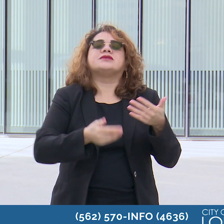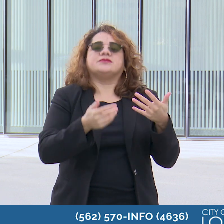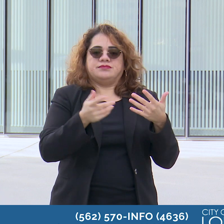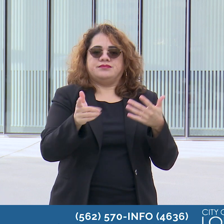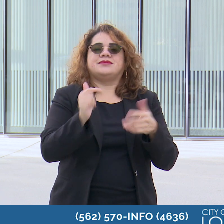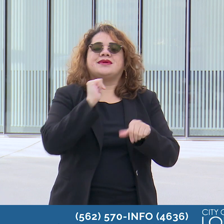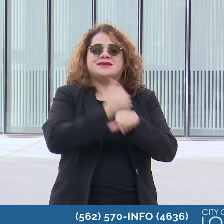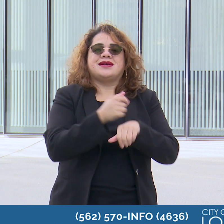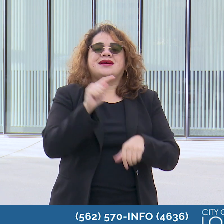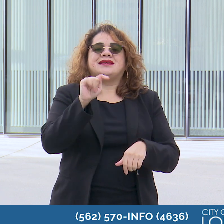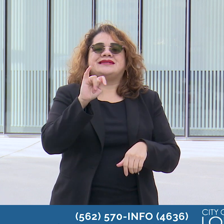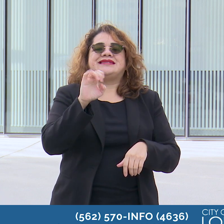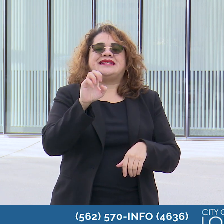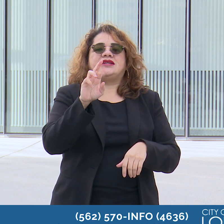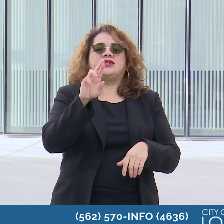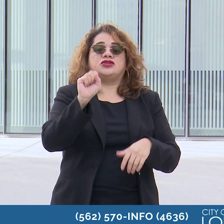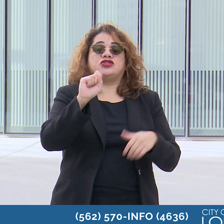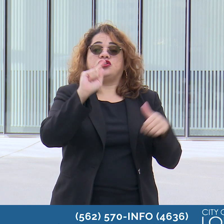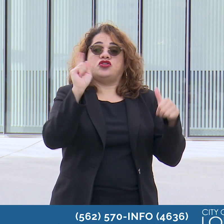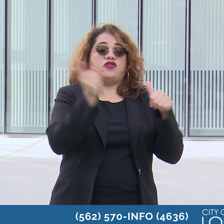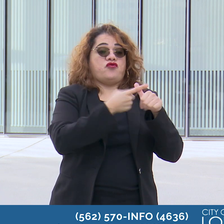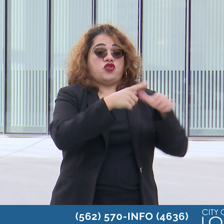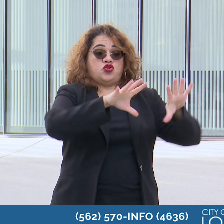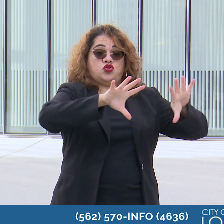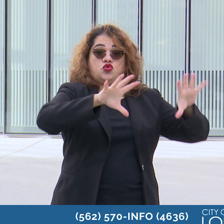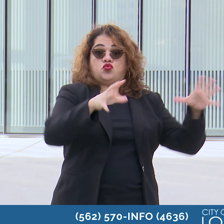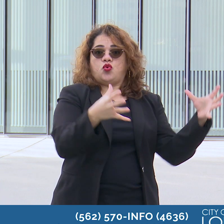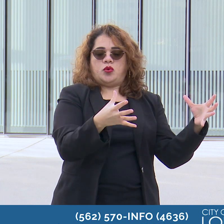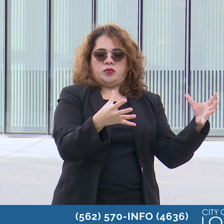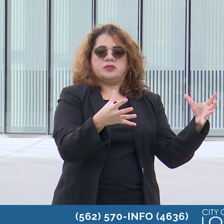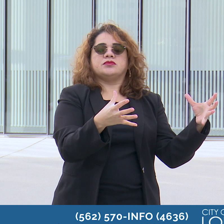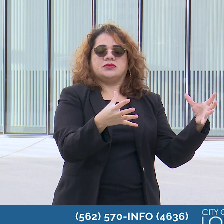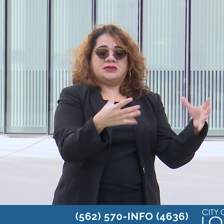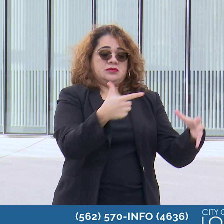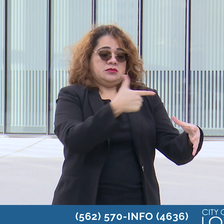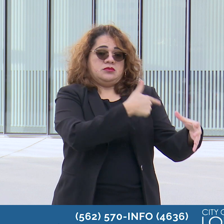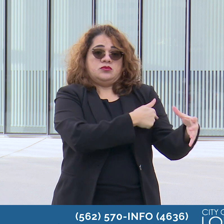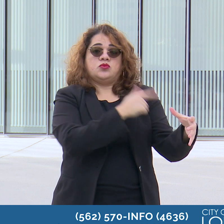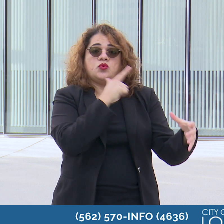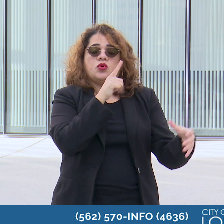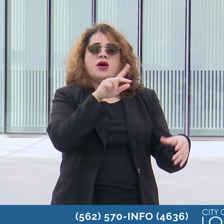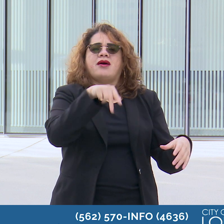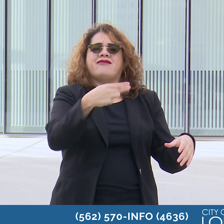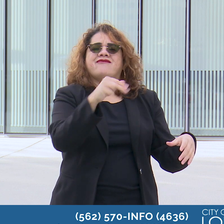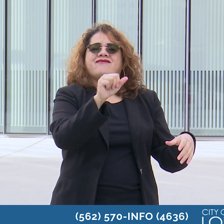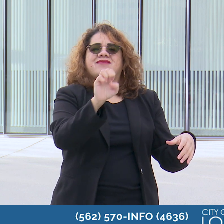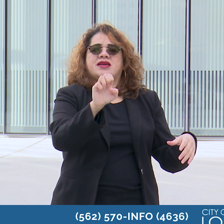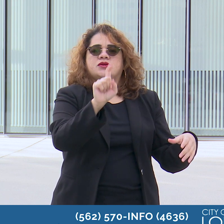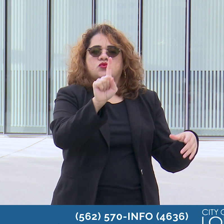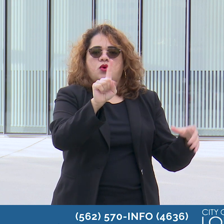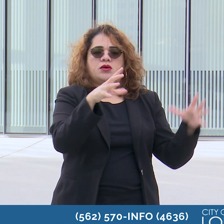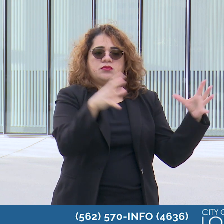Again, the first groups to receive vaccine will be those in phase 1 which includes healthcare